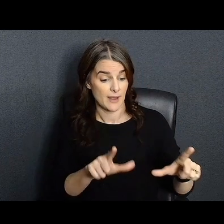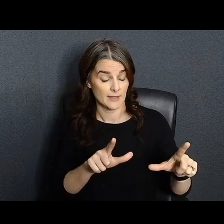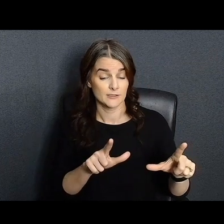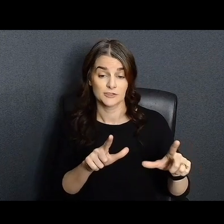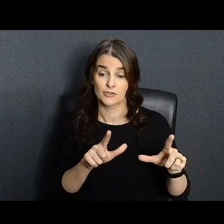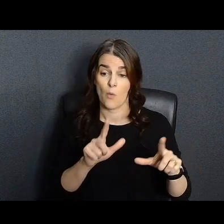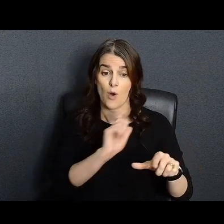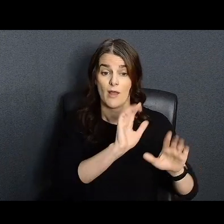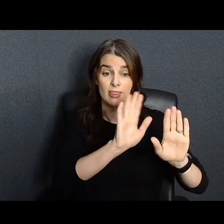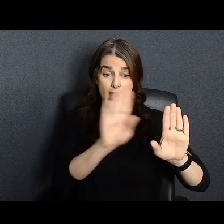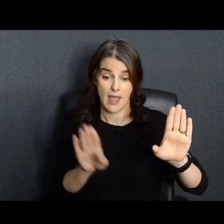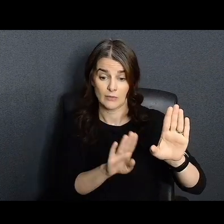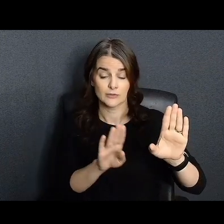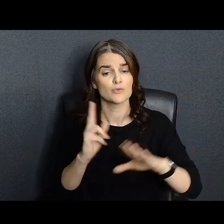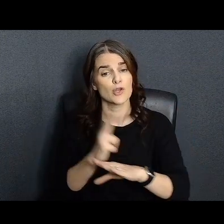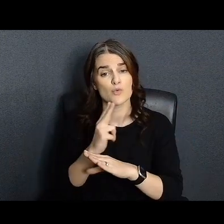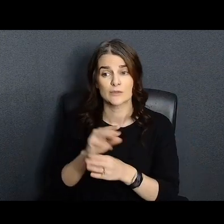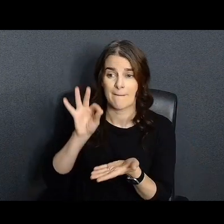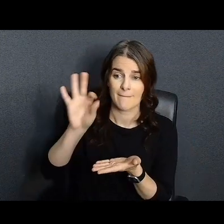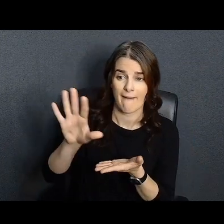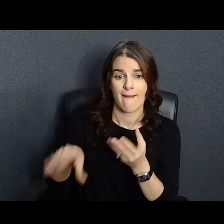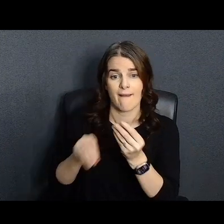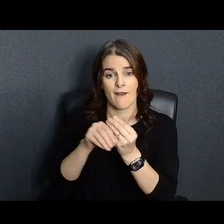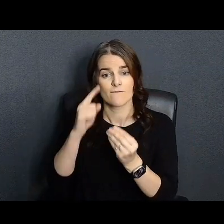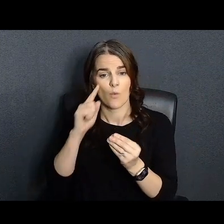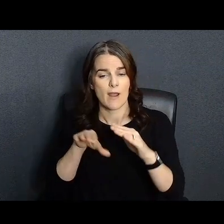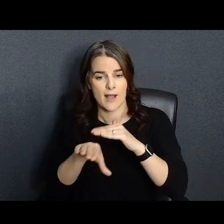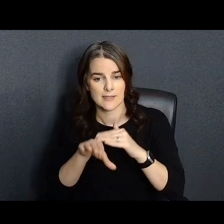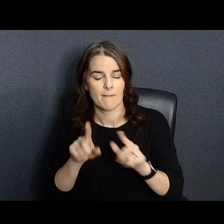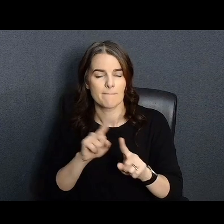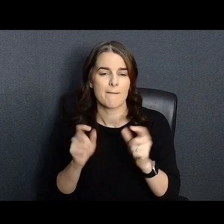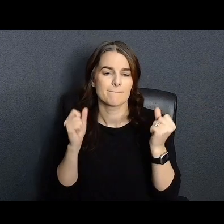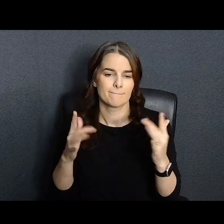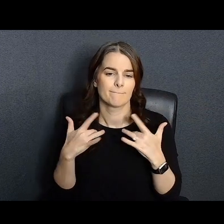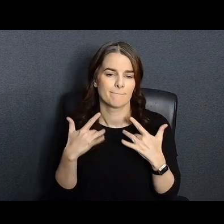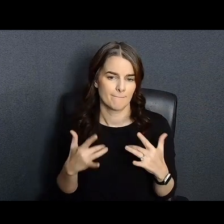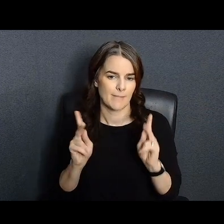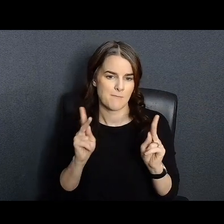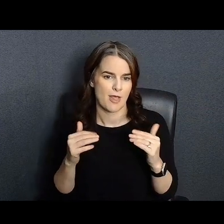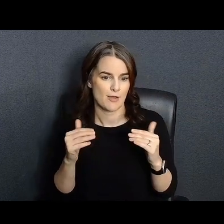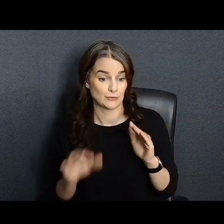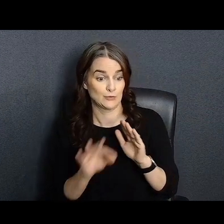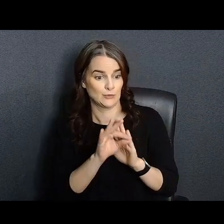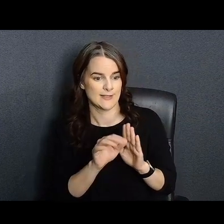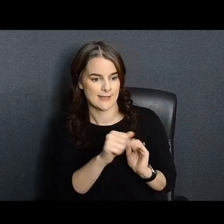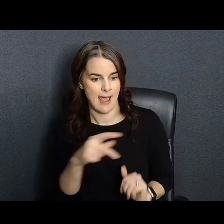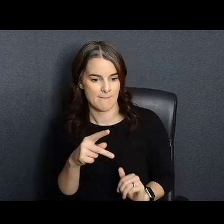extra to have access to, but a lot of the folks that I work with, they choose this app so they can have something that's completely